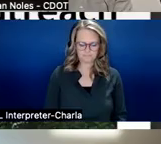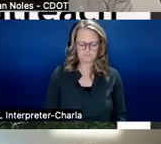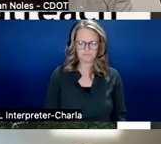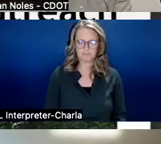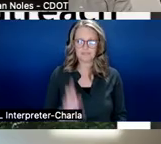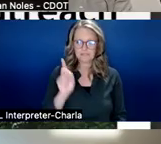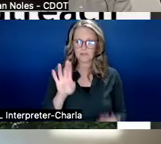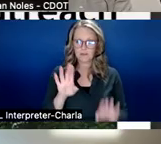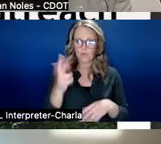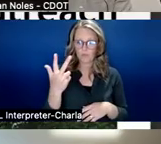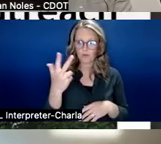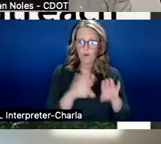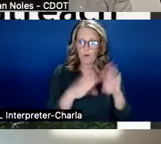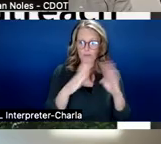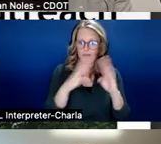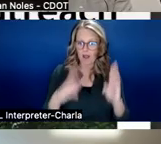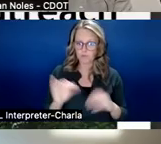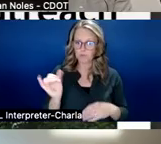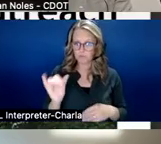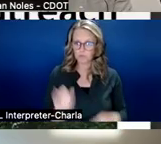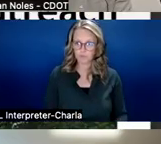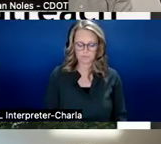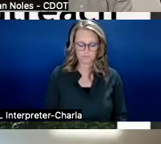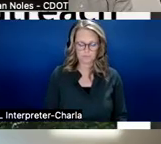And we have some more planned out, which I'll talk about in a moment.